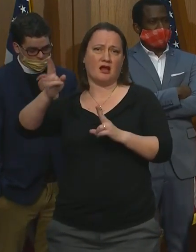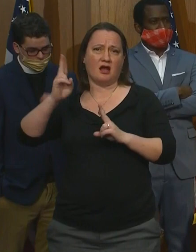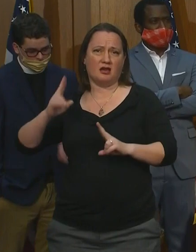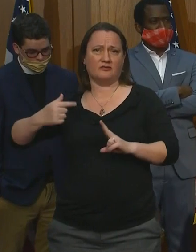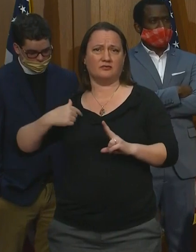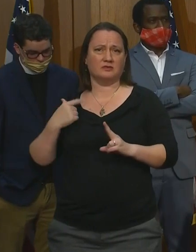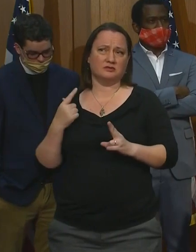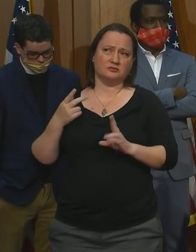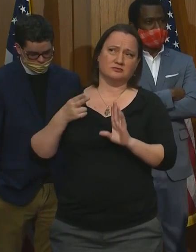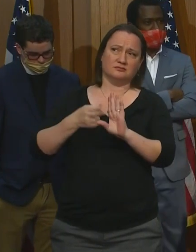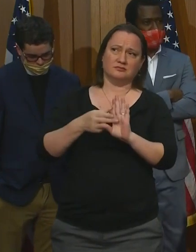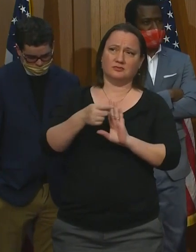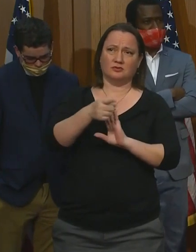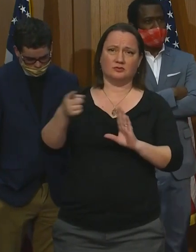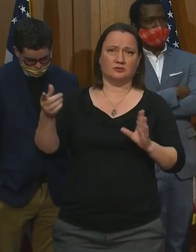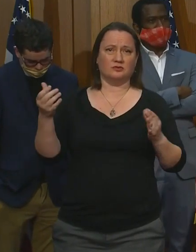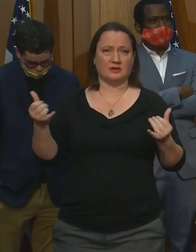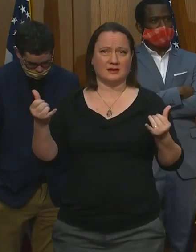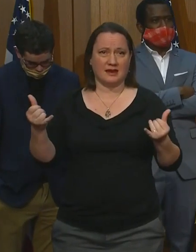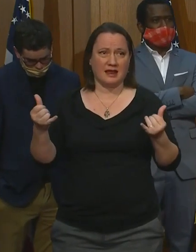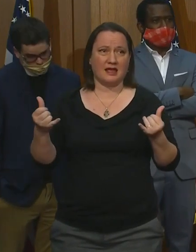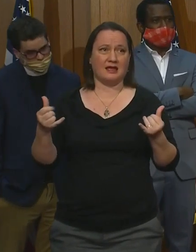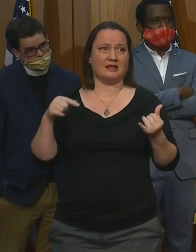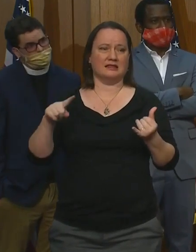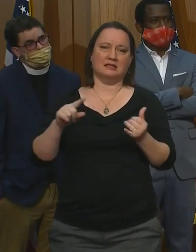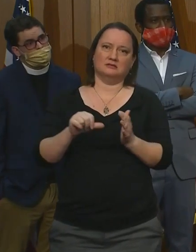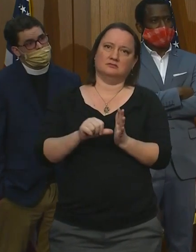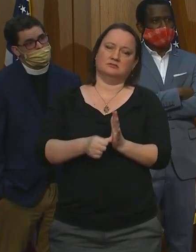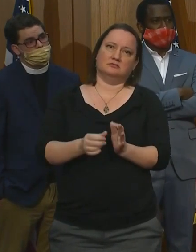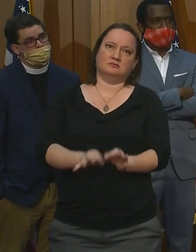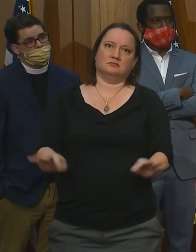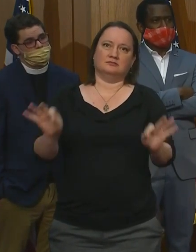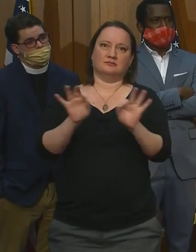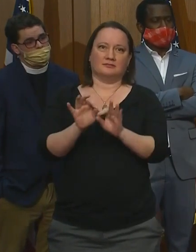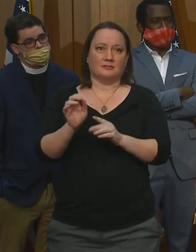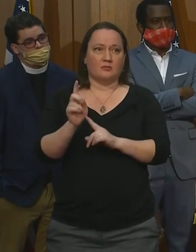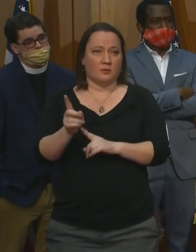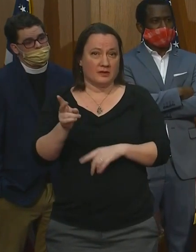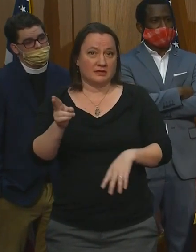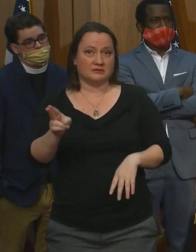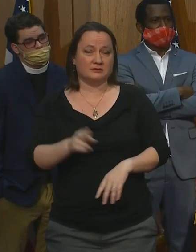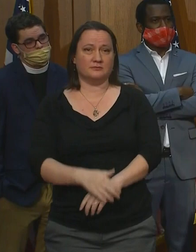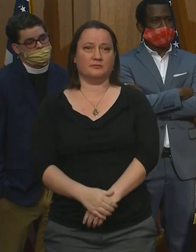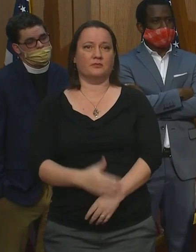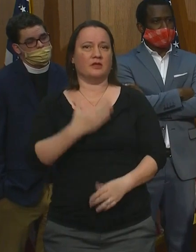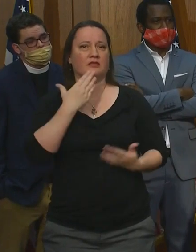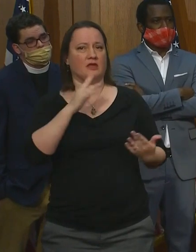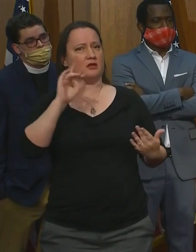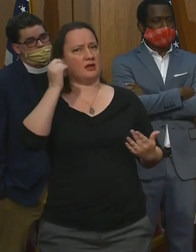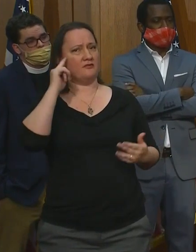HI IT IS INDEED AN HONOR TO BE HERE WITH YOU ALL TODAY AT THIS